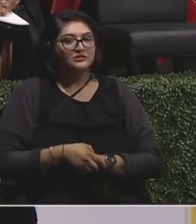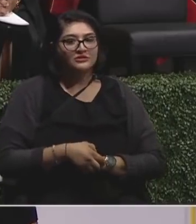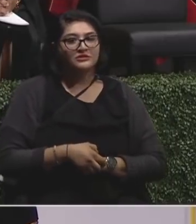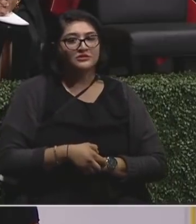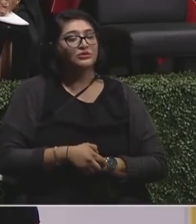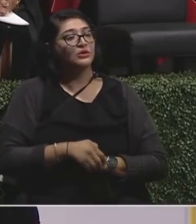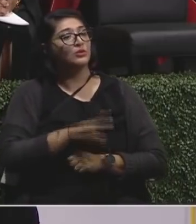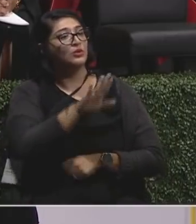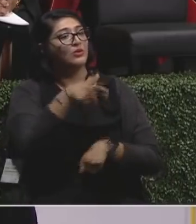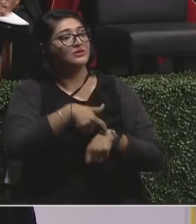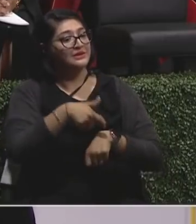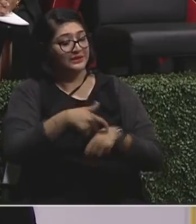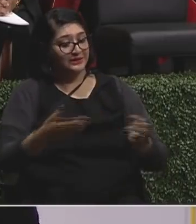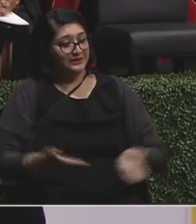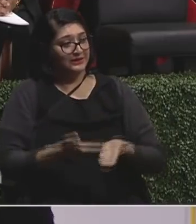MORE IMPACTFUL FORCE FOR CHANGE.